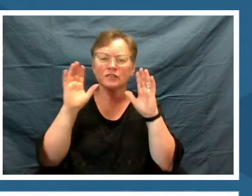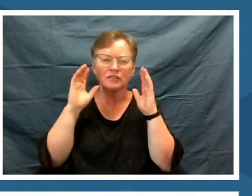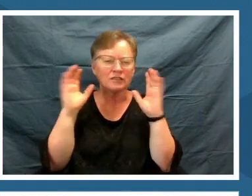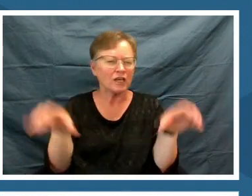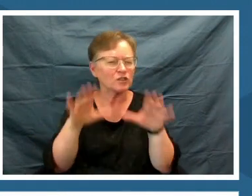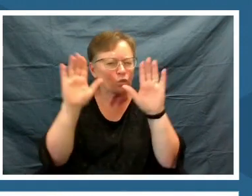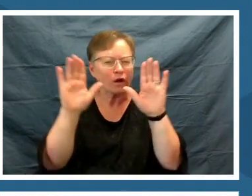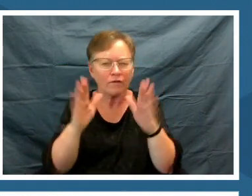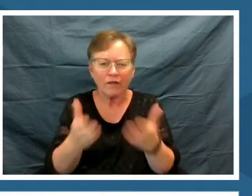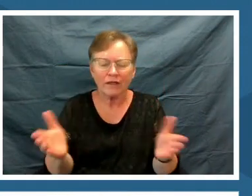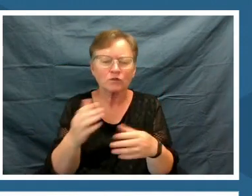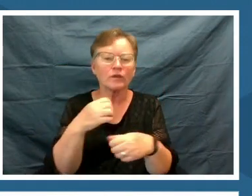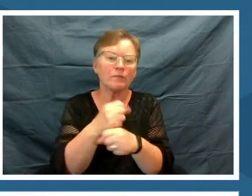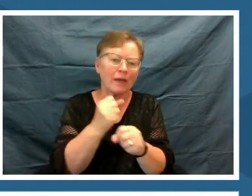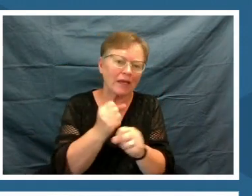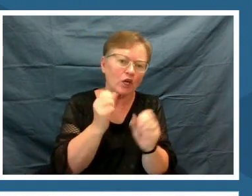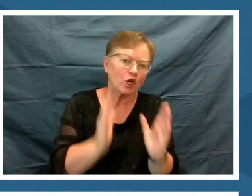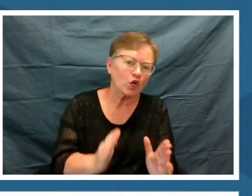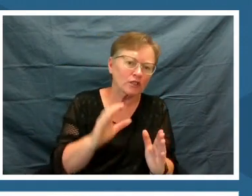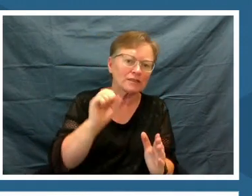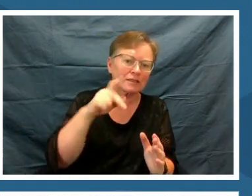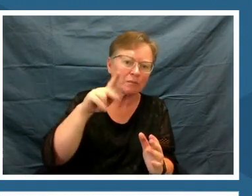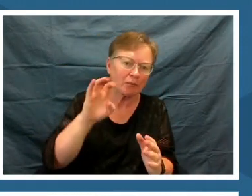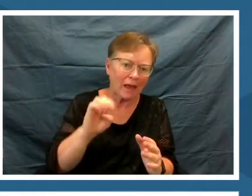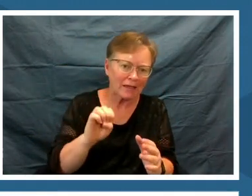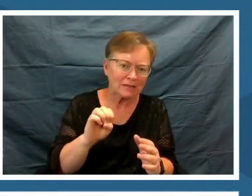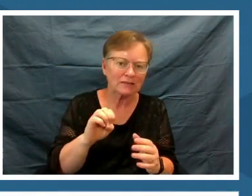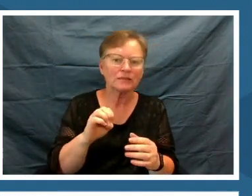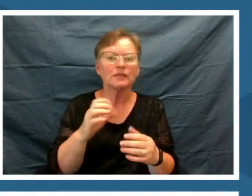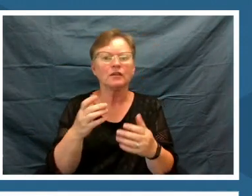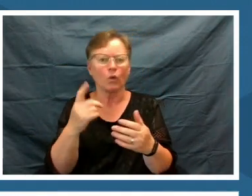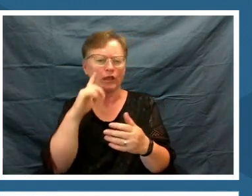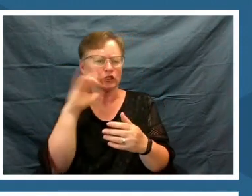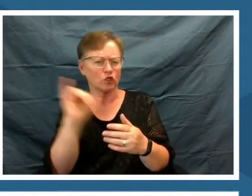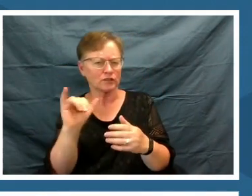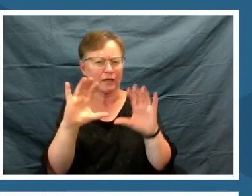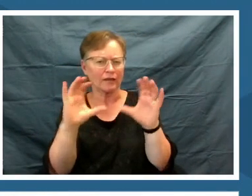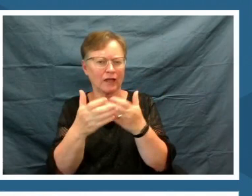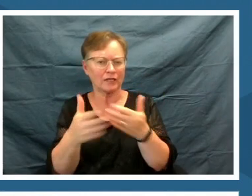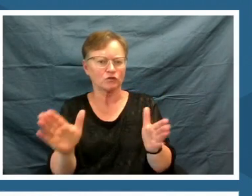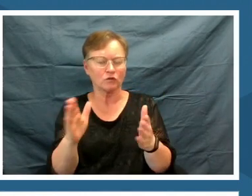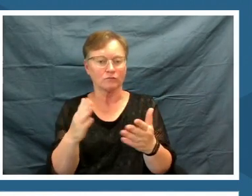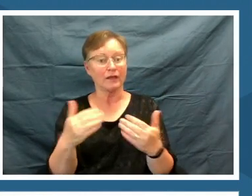examples of what this looks like in the classroom